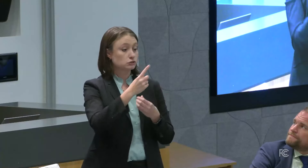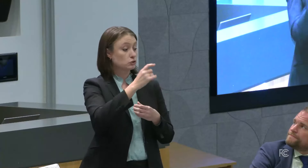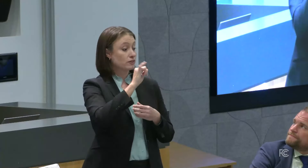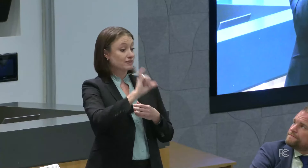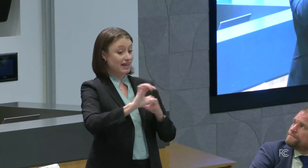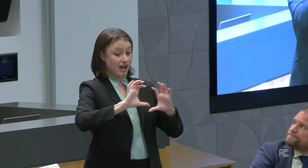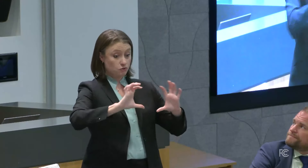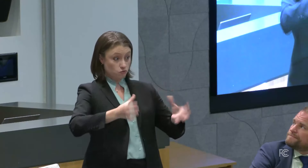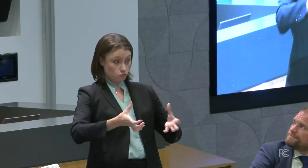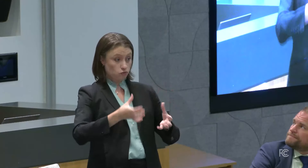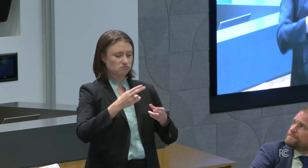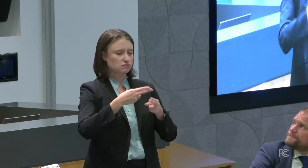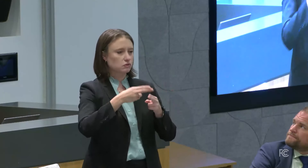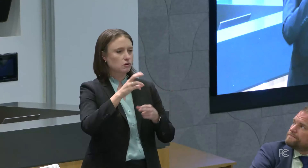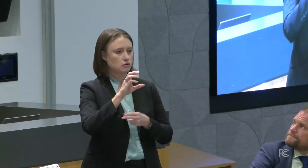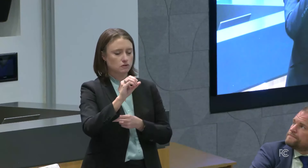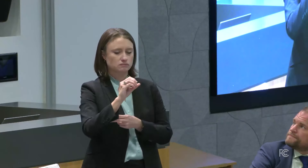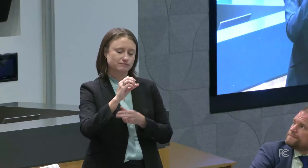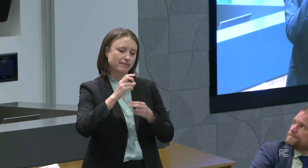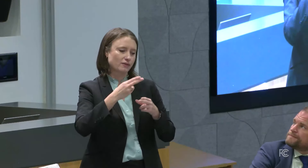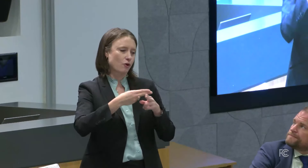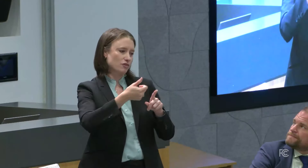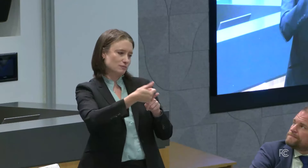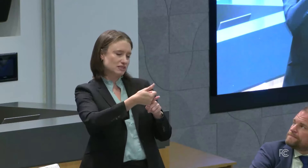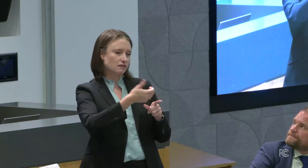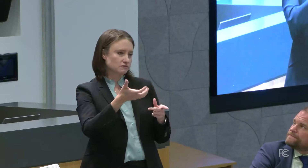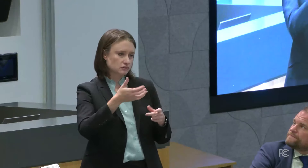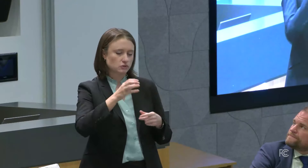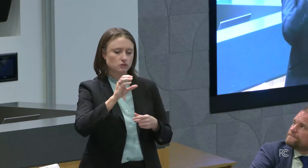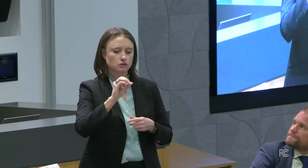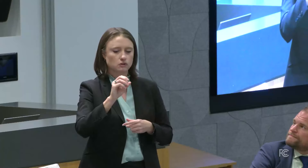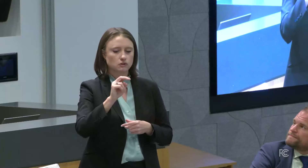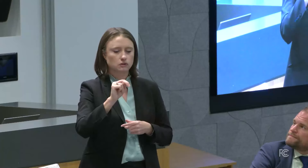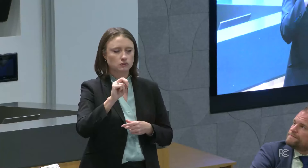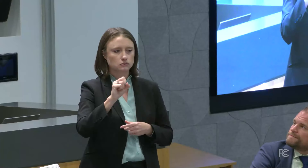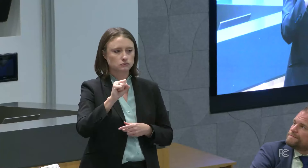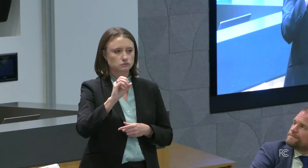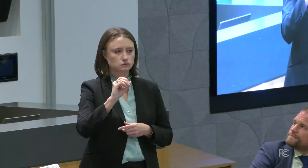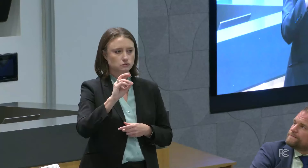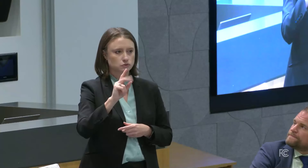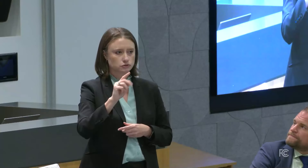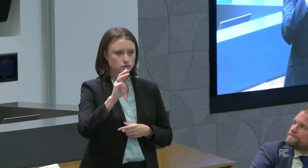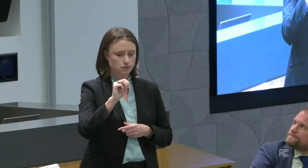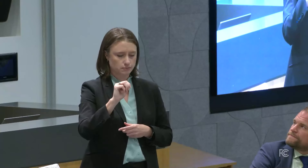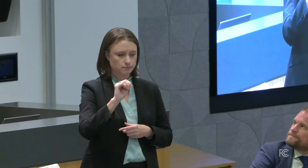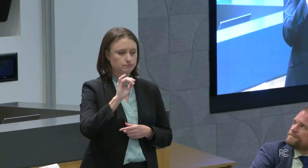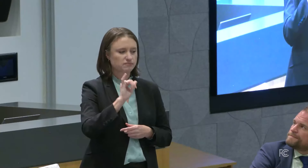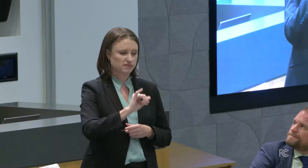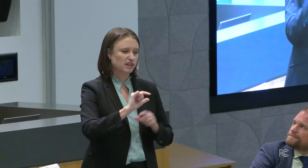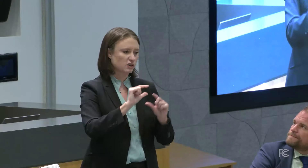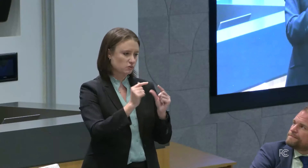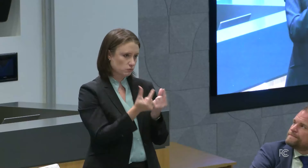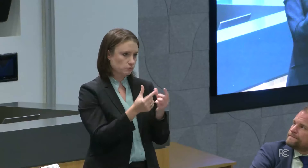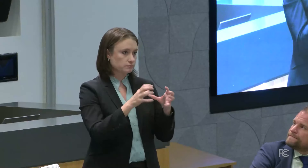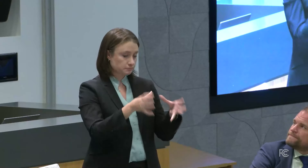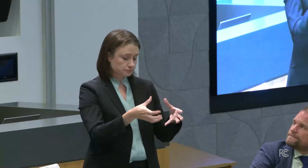WITH DIFFERENT ORGANIZATIONS. THERE WERE ACTUALLY EIGHT